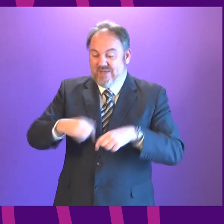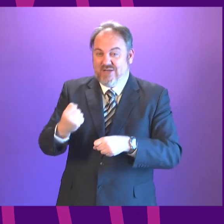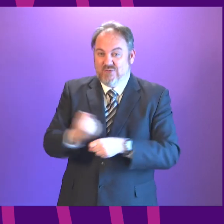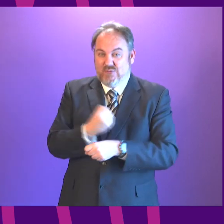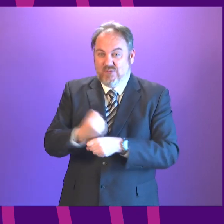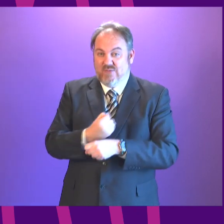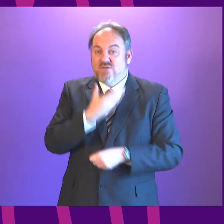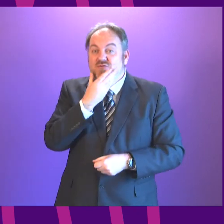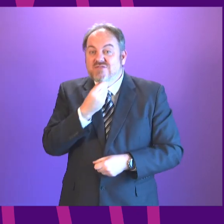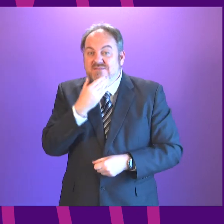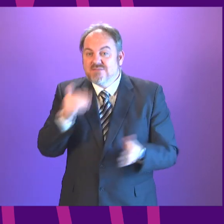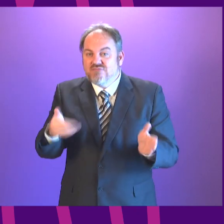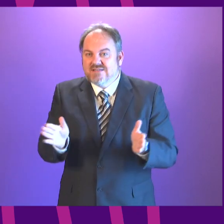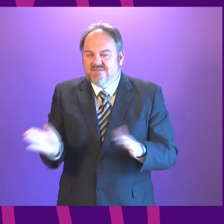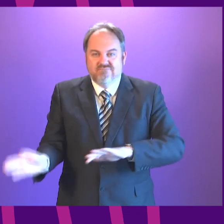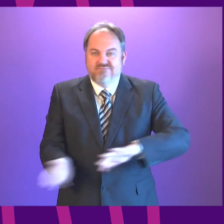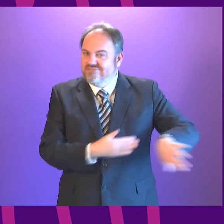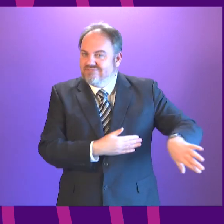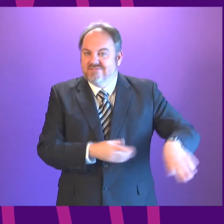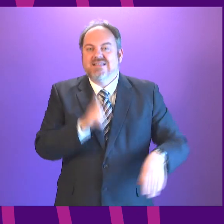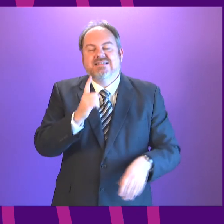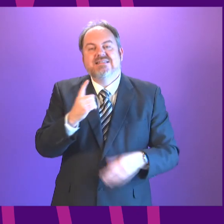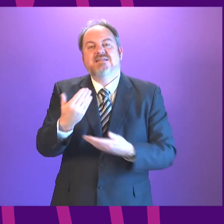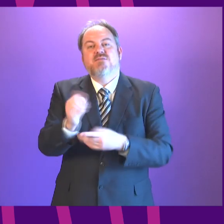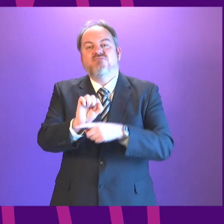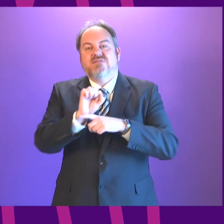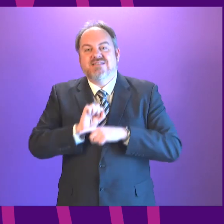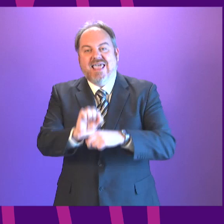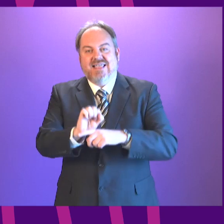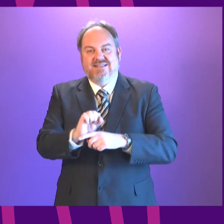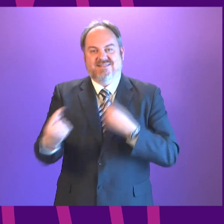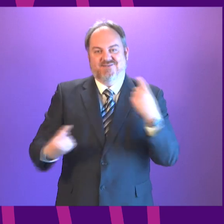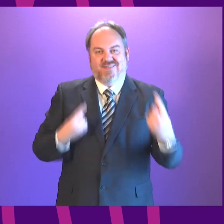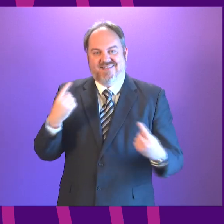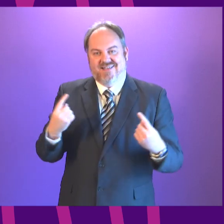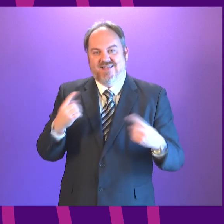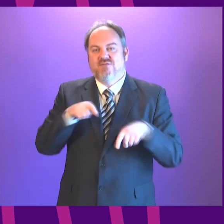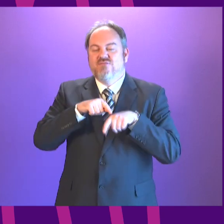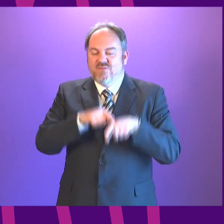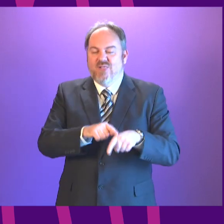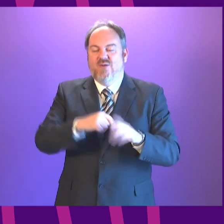we love is to keep them safe, so please follow the rules, remember FACTS and look out for